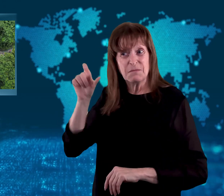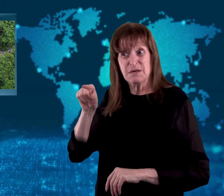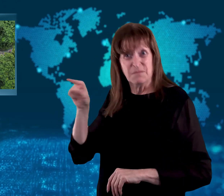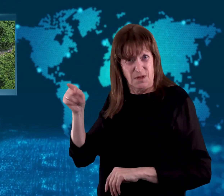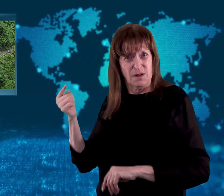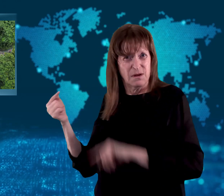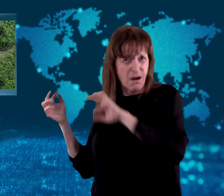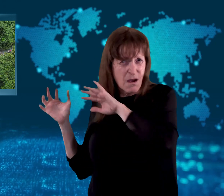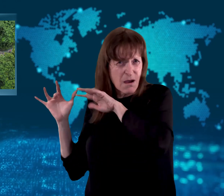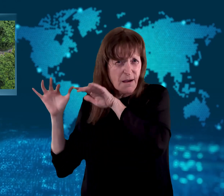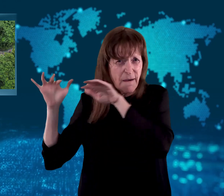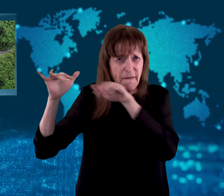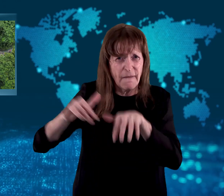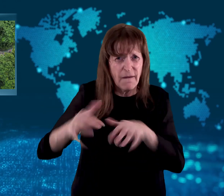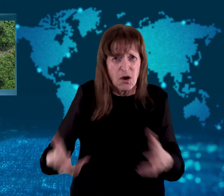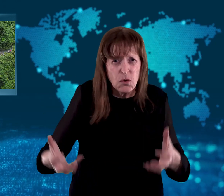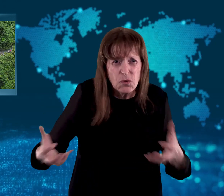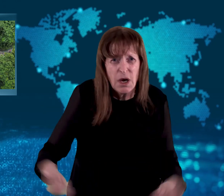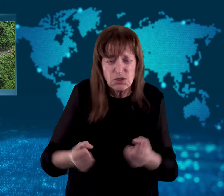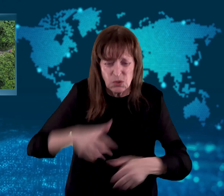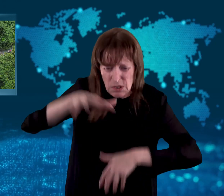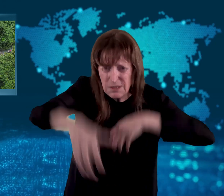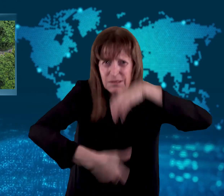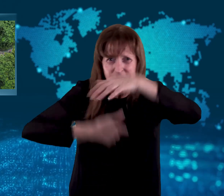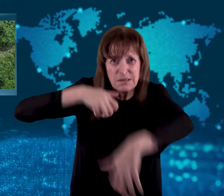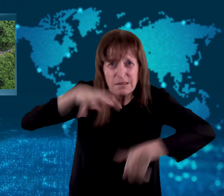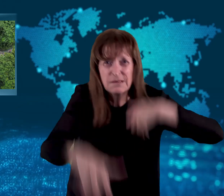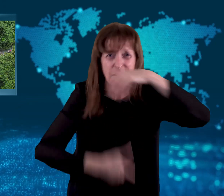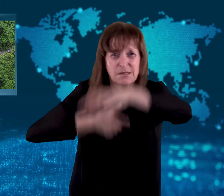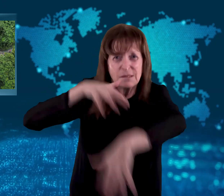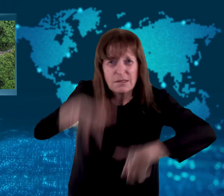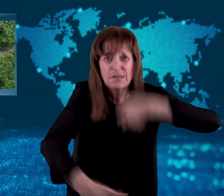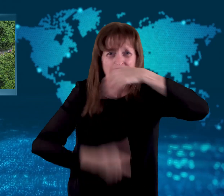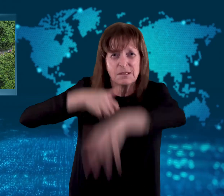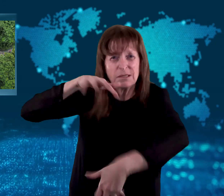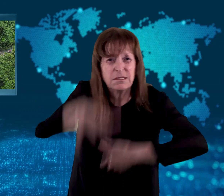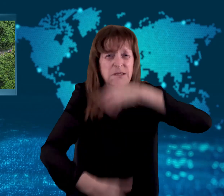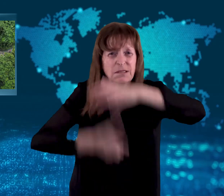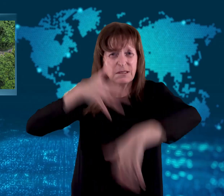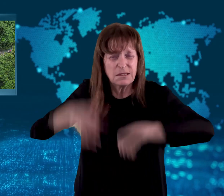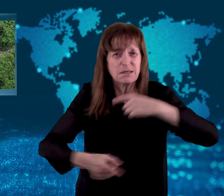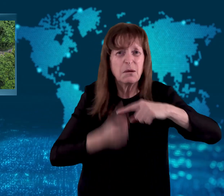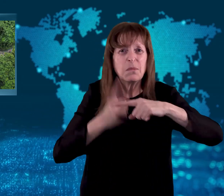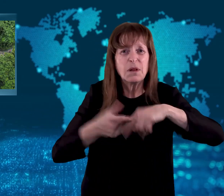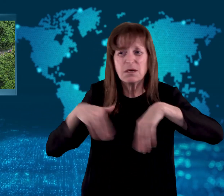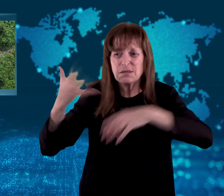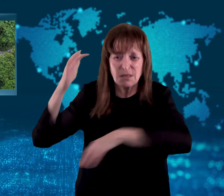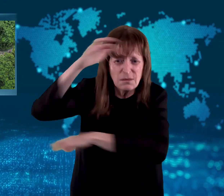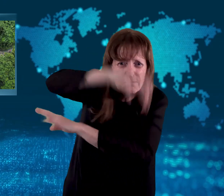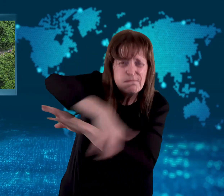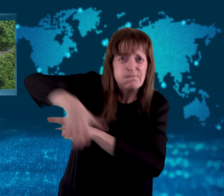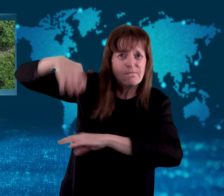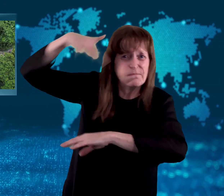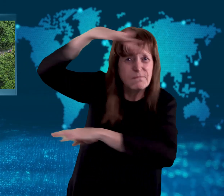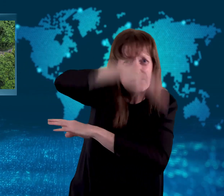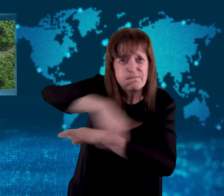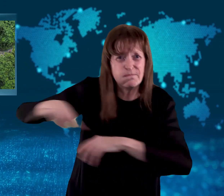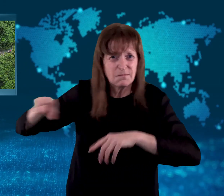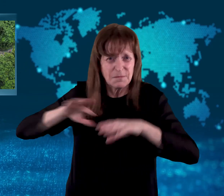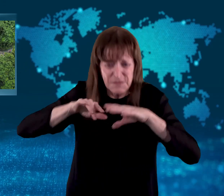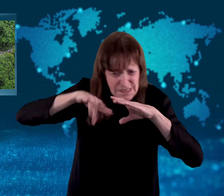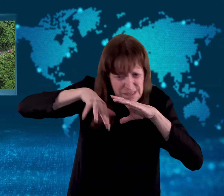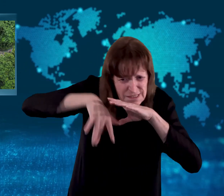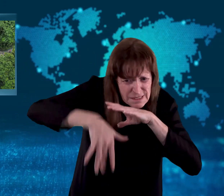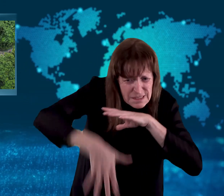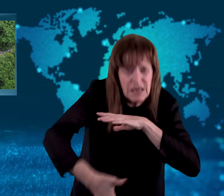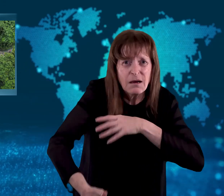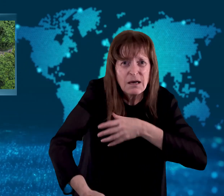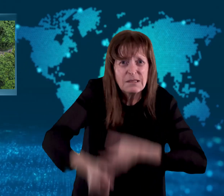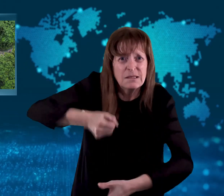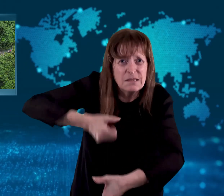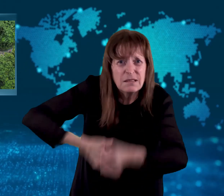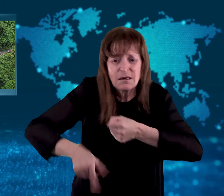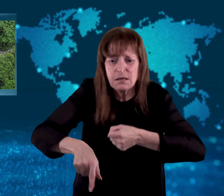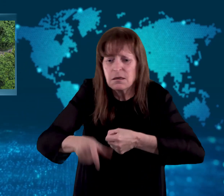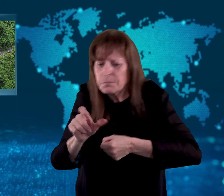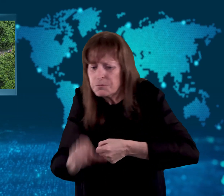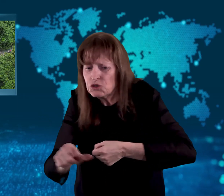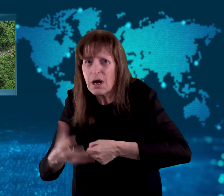At least 70 rescuers dug through mud using backhoes and other equipment to